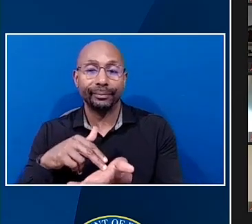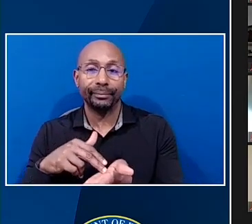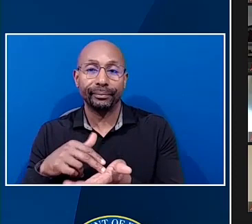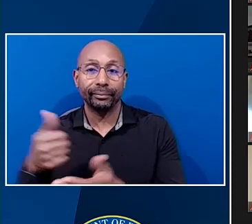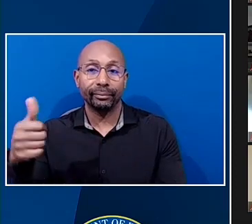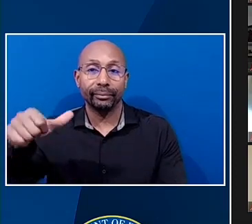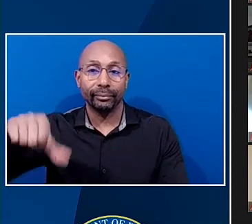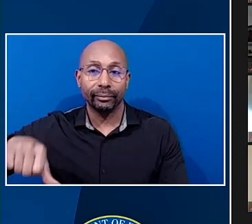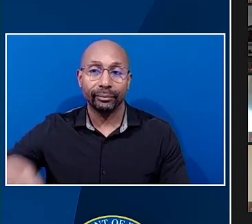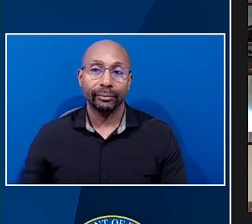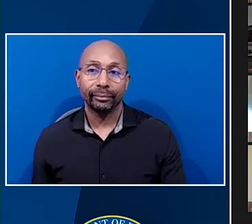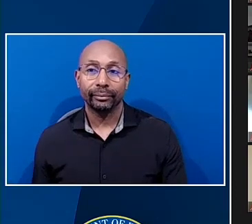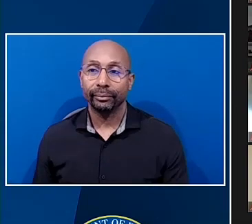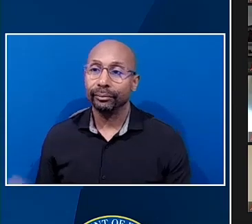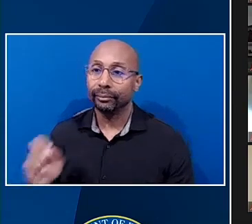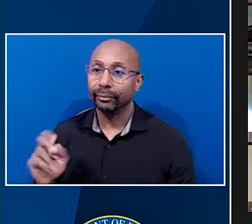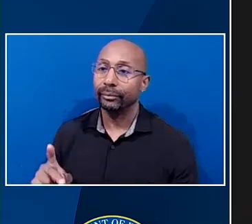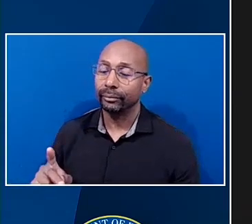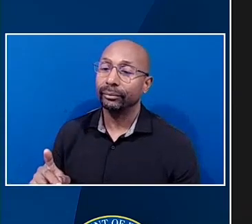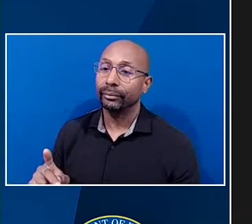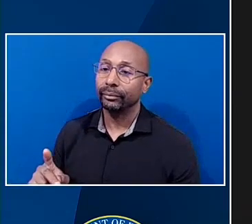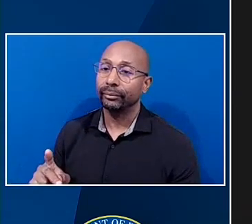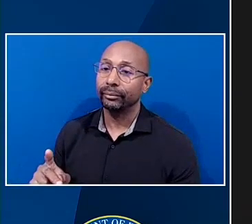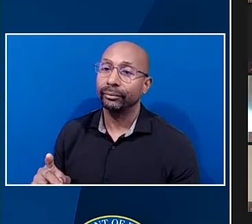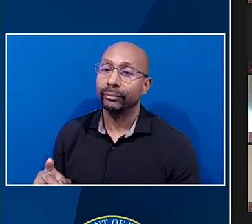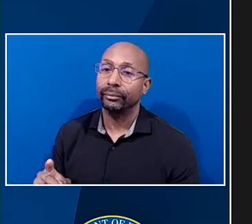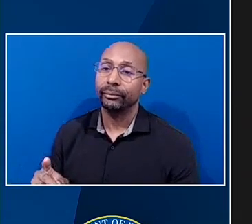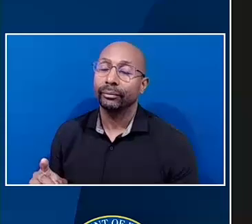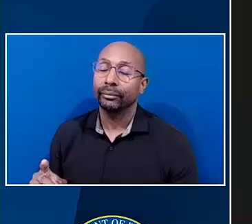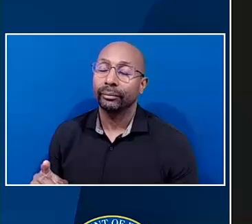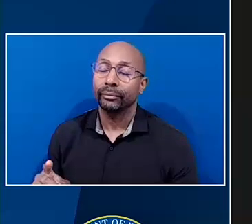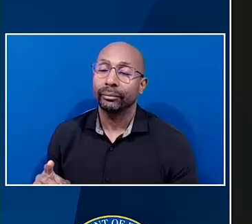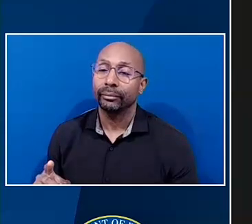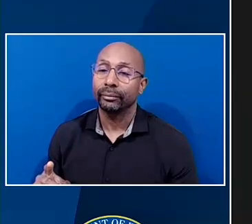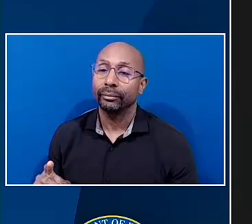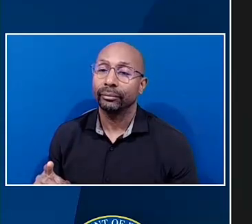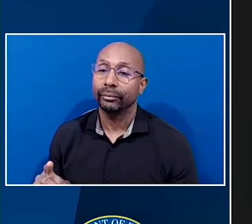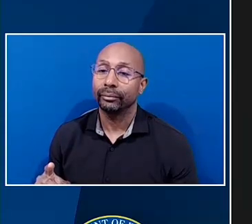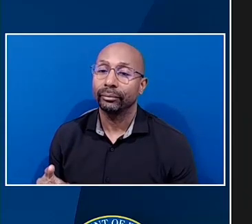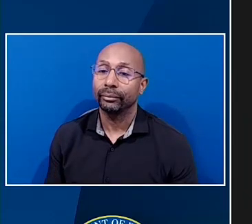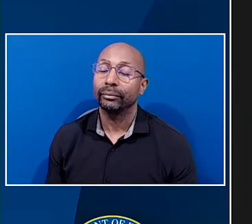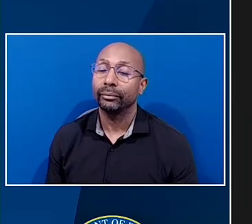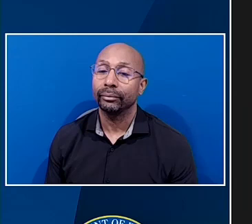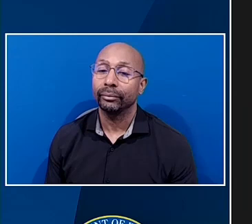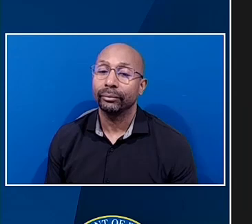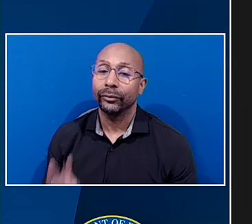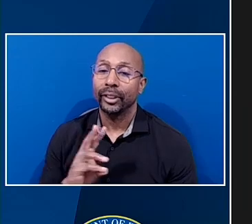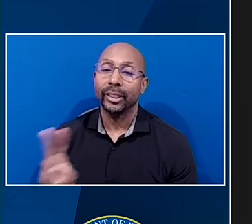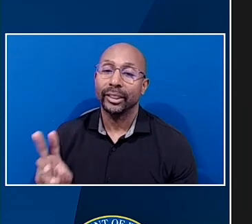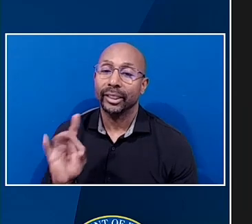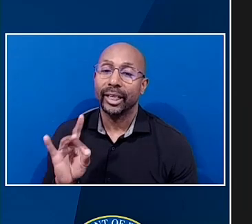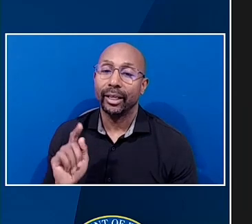Okay. So let's see our temperature check for 668.22 (d).